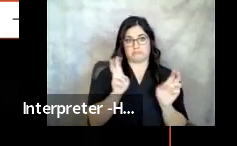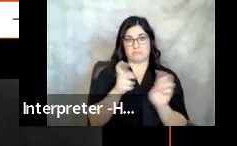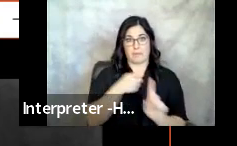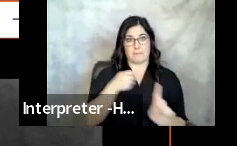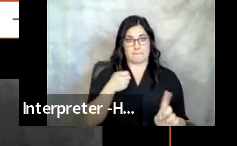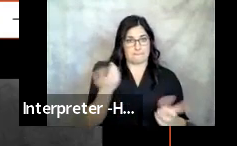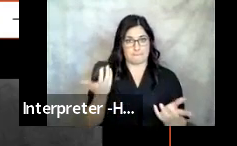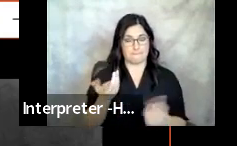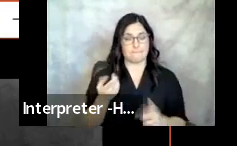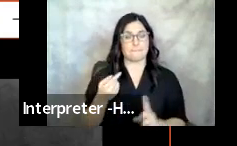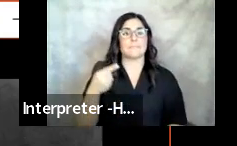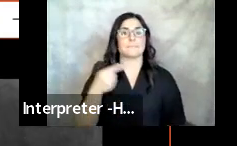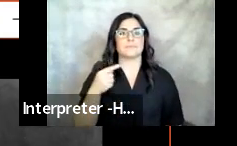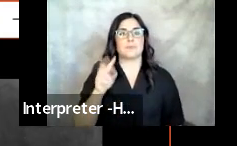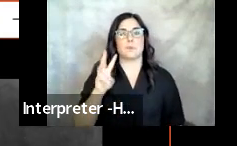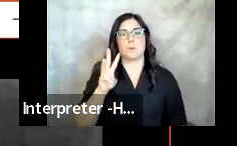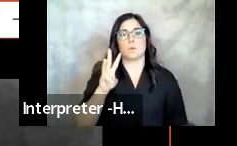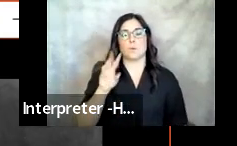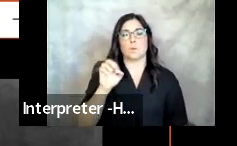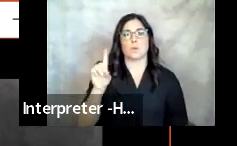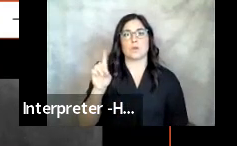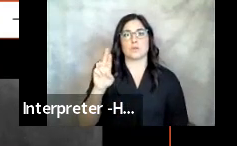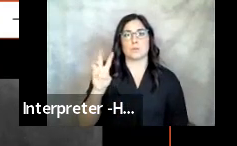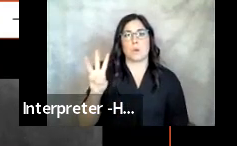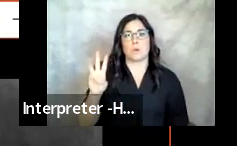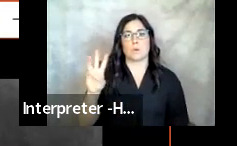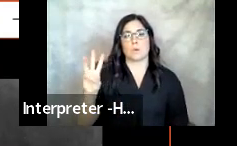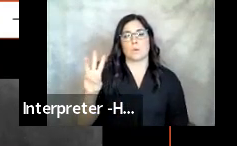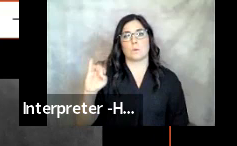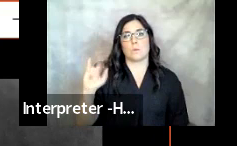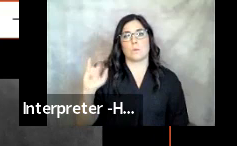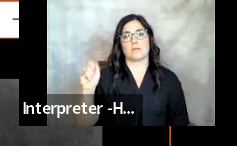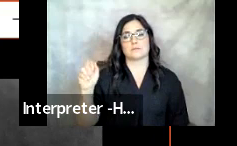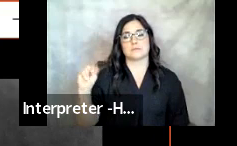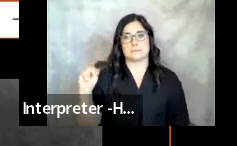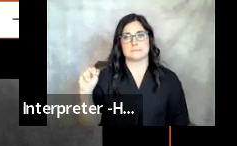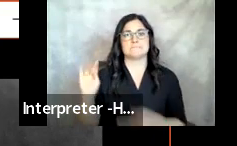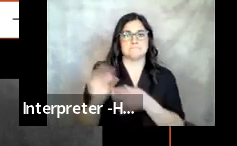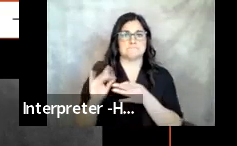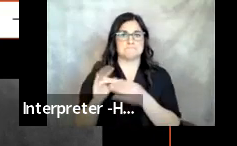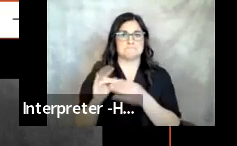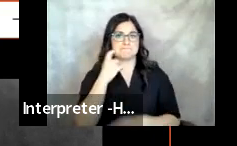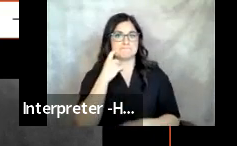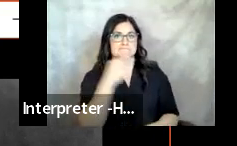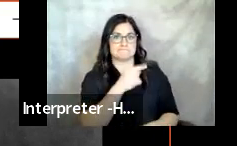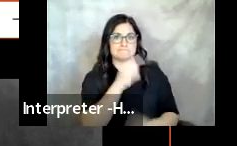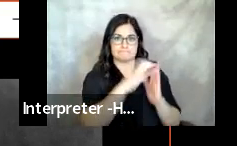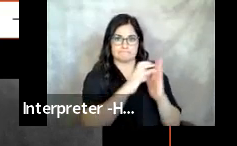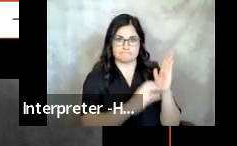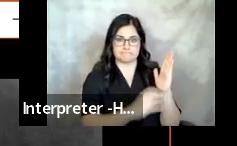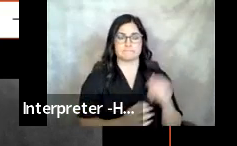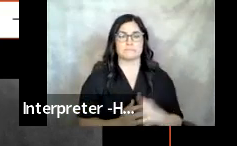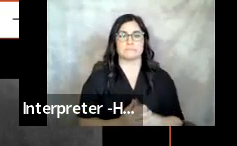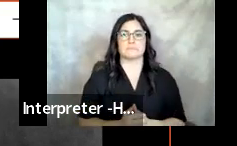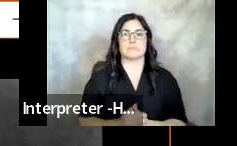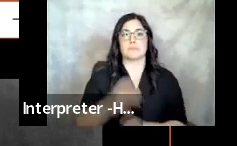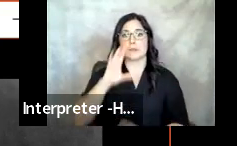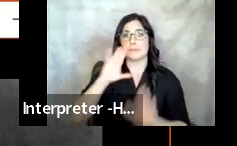Well, Woodrow Wilson. I I put his. Picture up there.